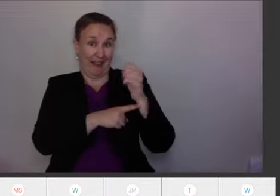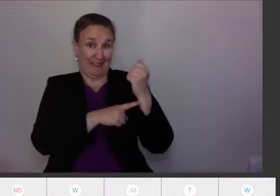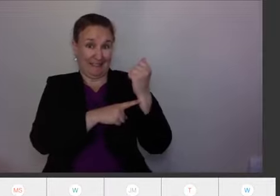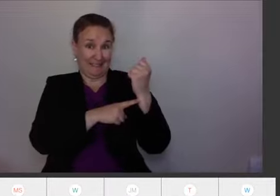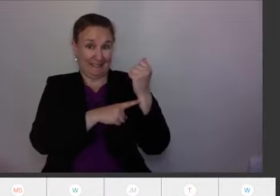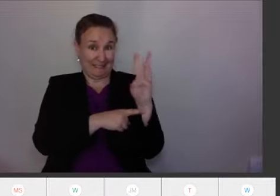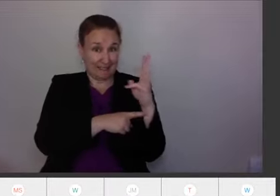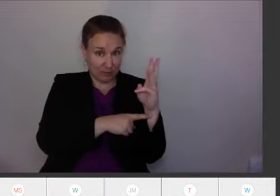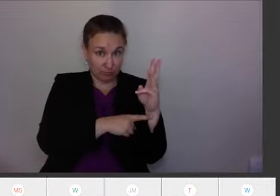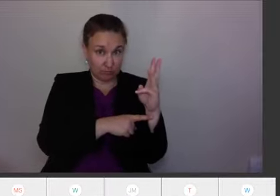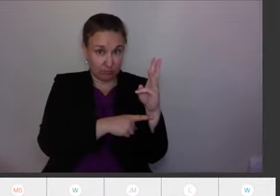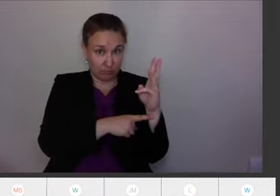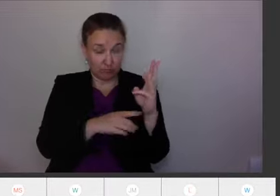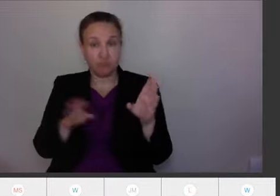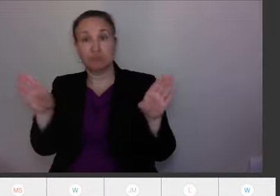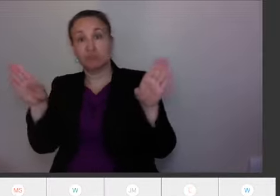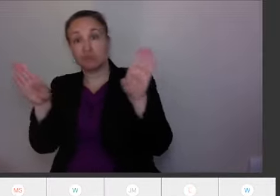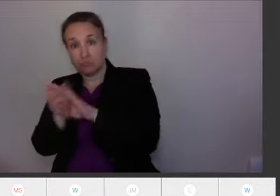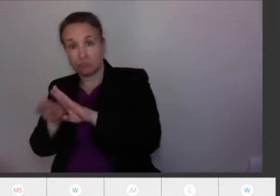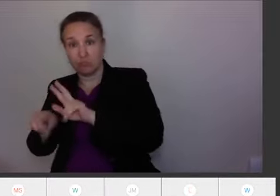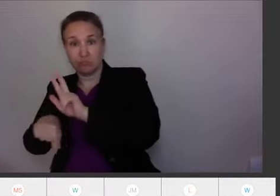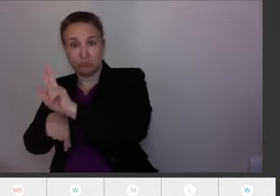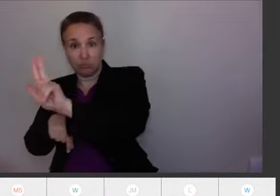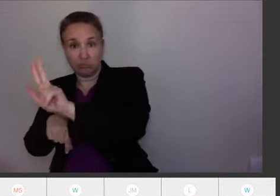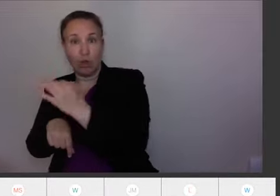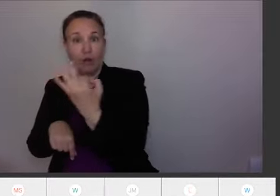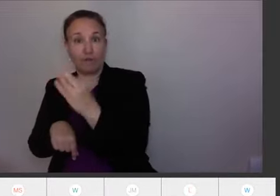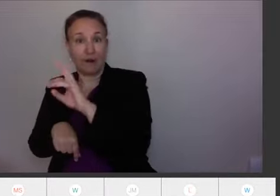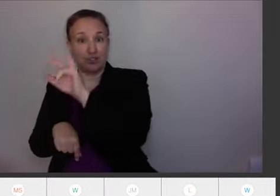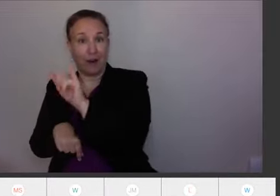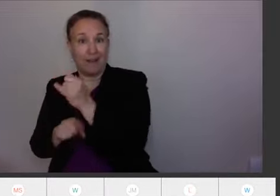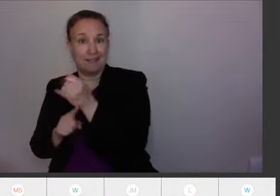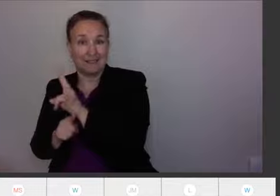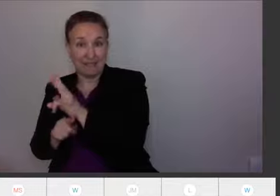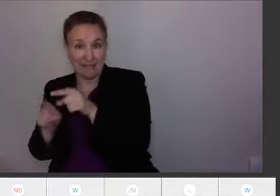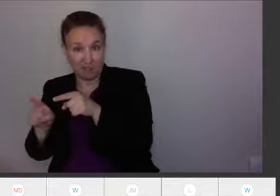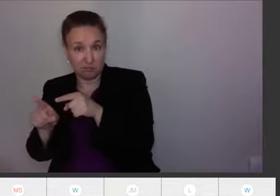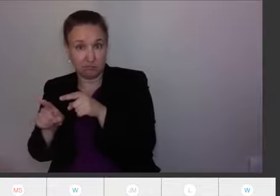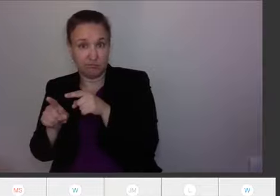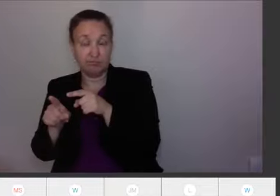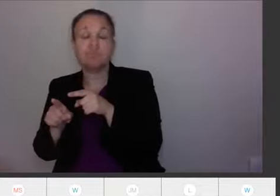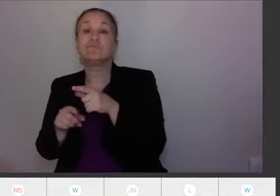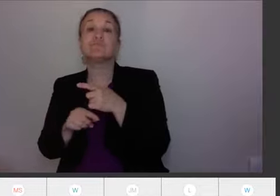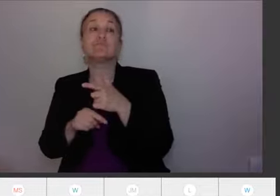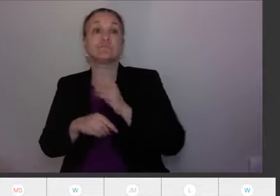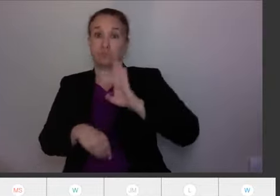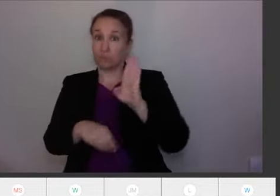and closed at 3 p.m on friday july 17th businesses that received round one